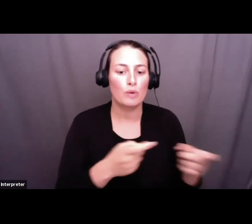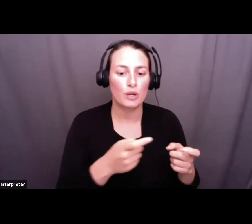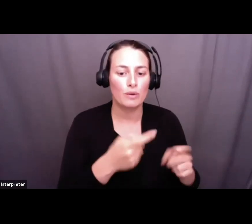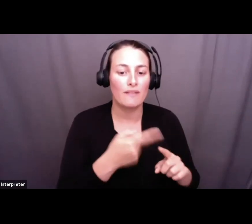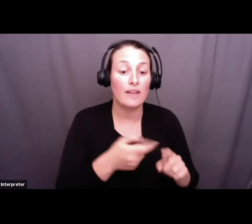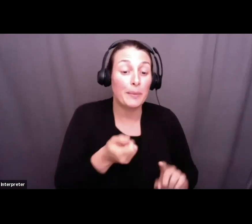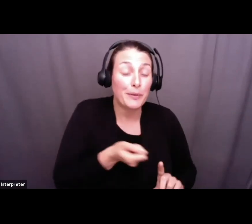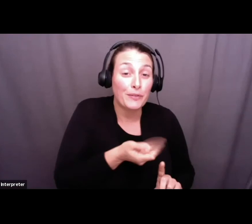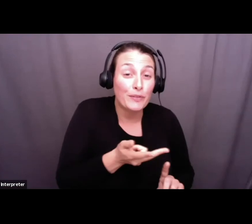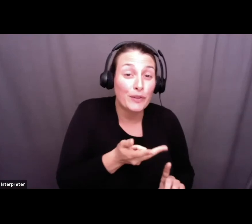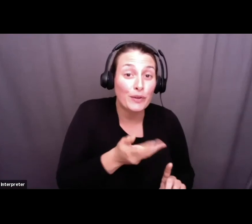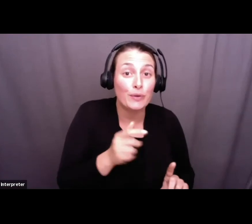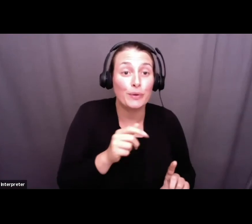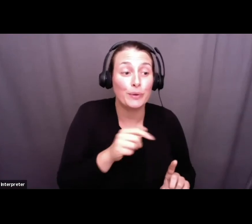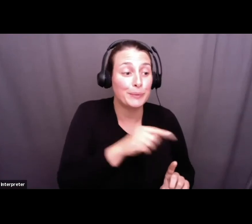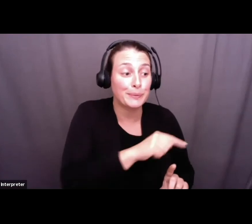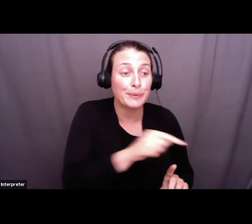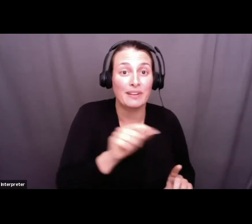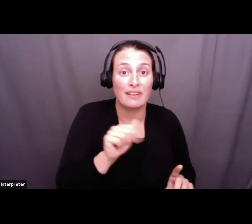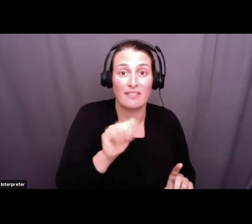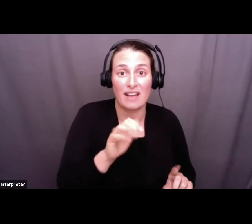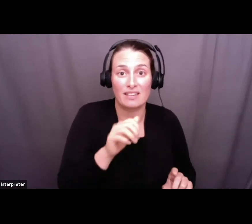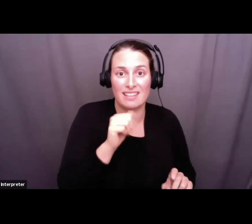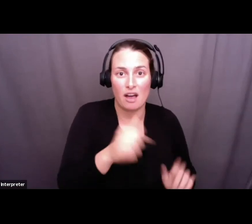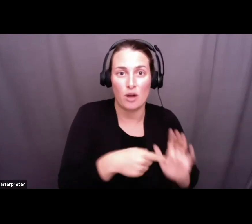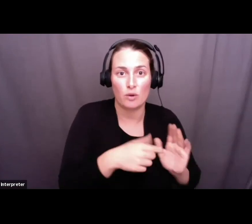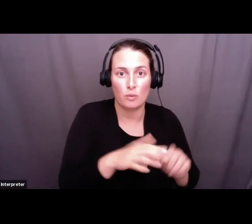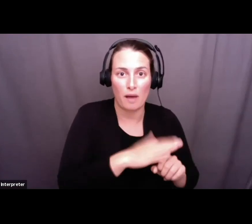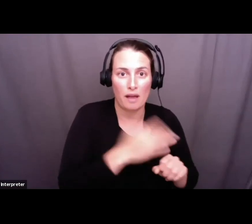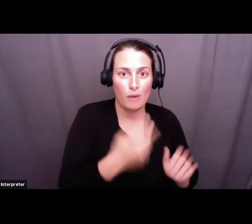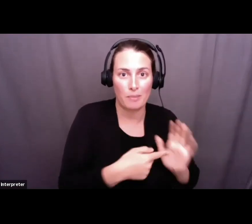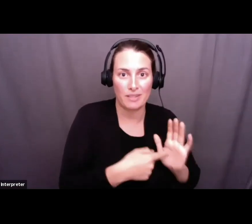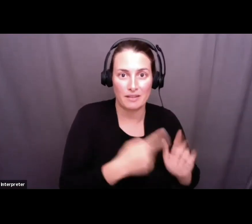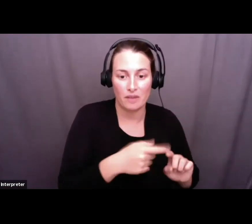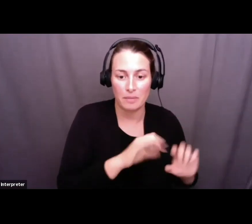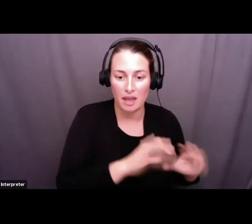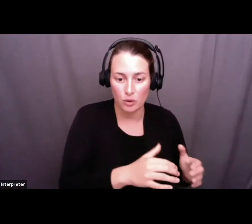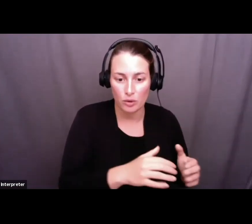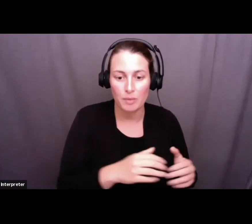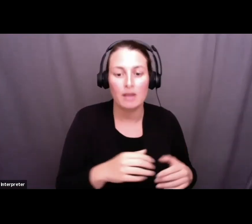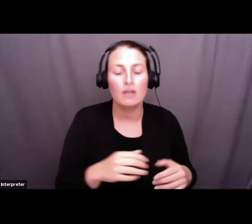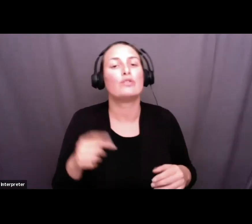faculty each, and that the support structure within any given institution was insufficient